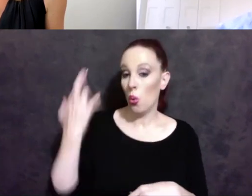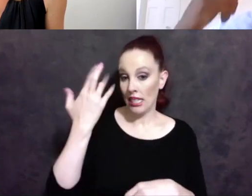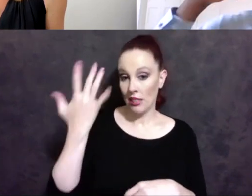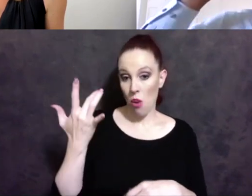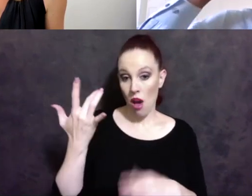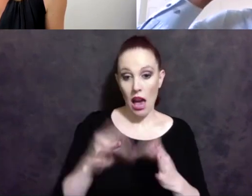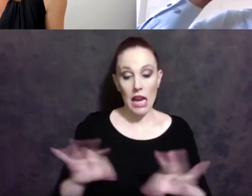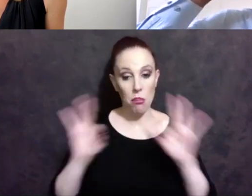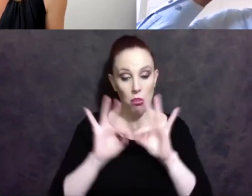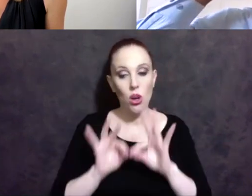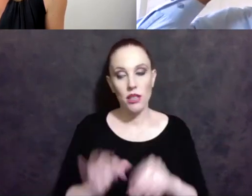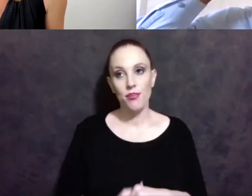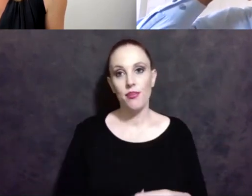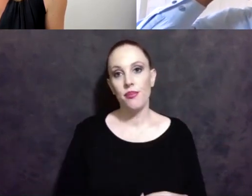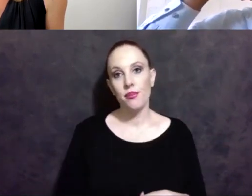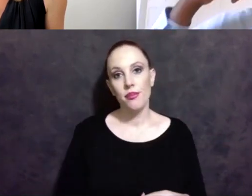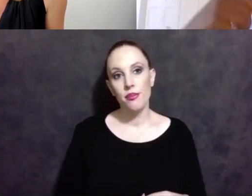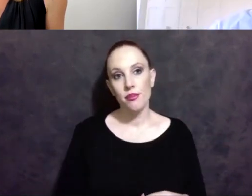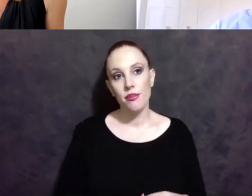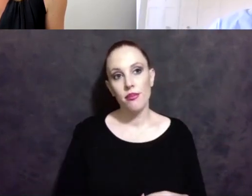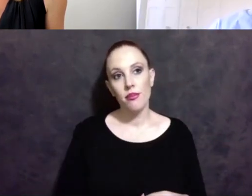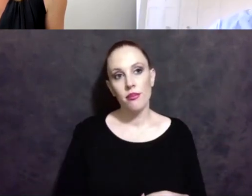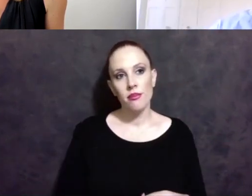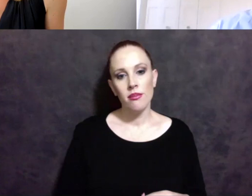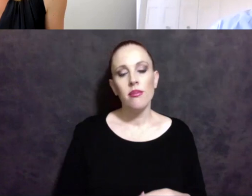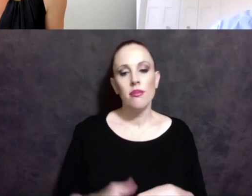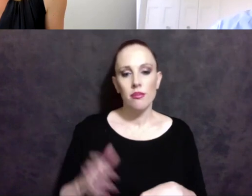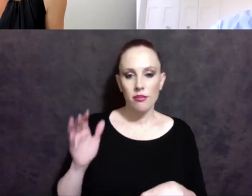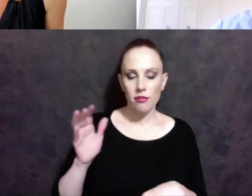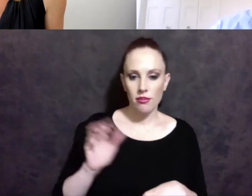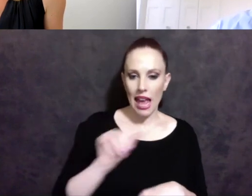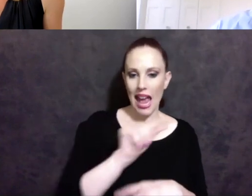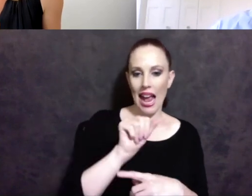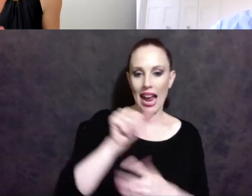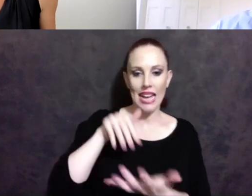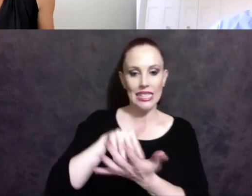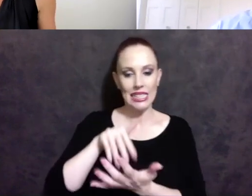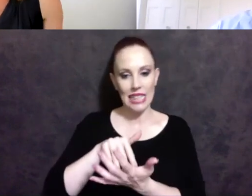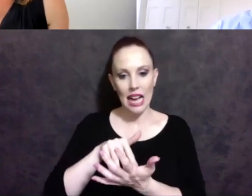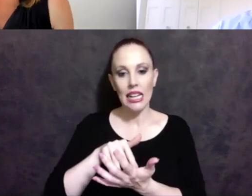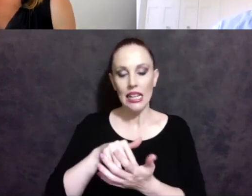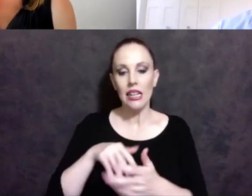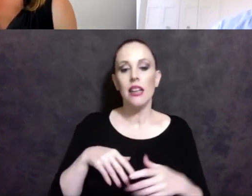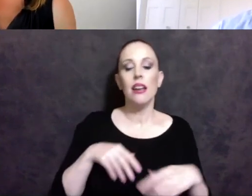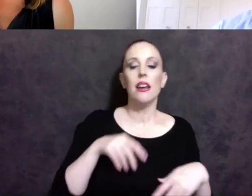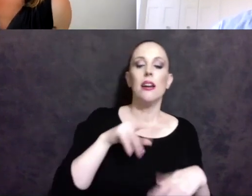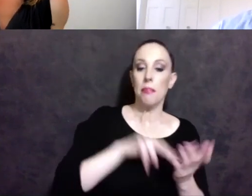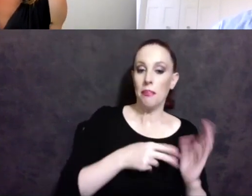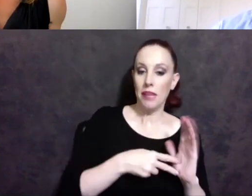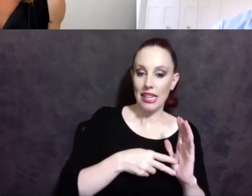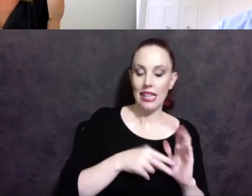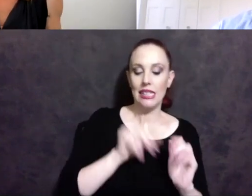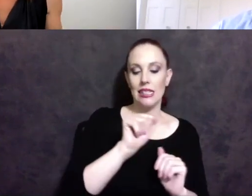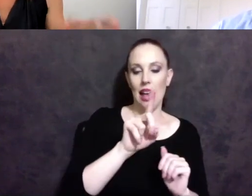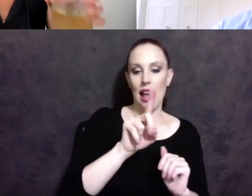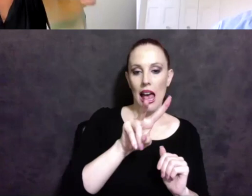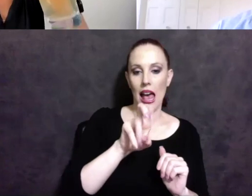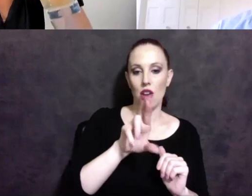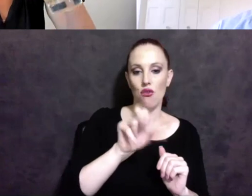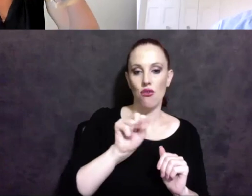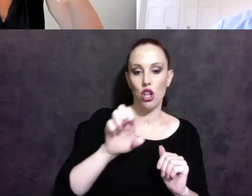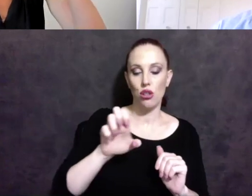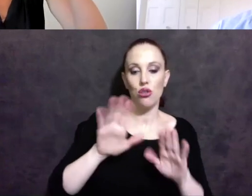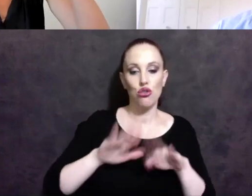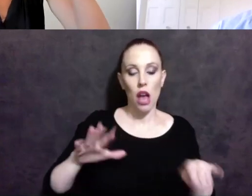is, there was an ACE adverse childhood experience study done by Kaiser perm and they looked